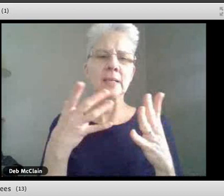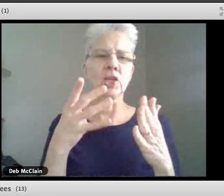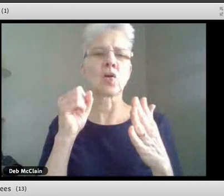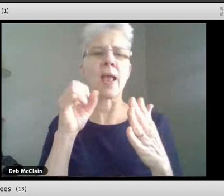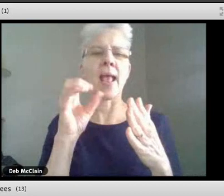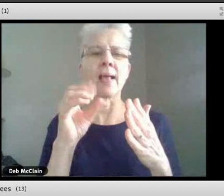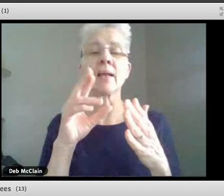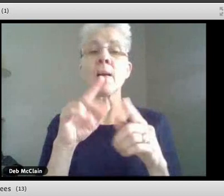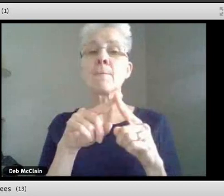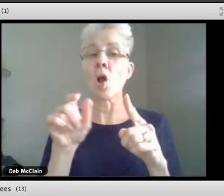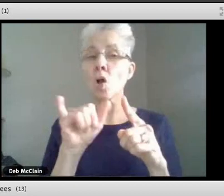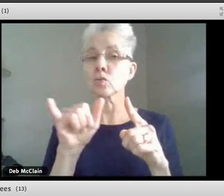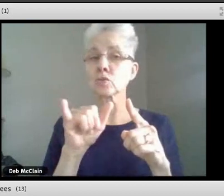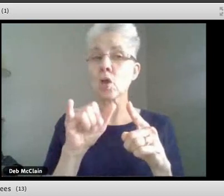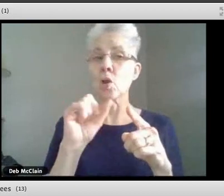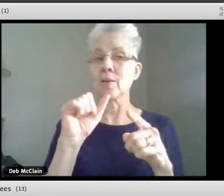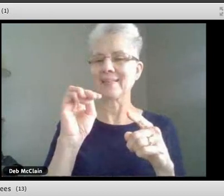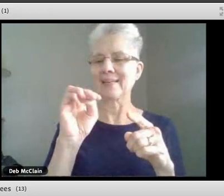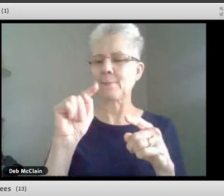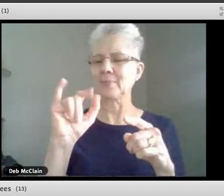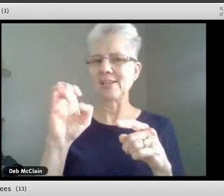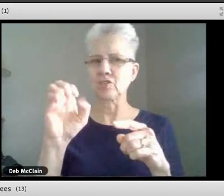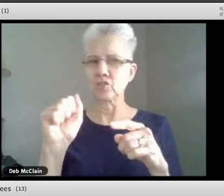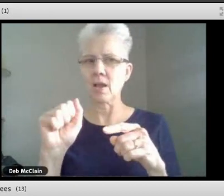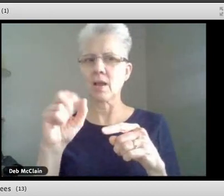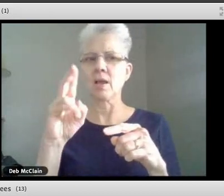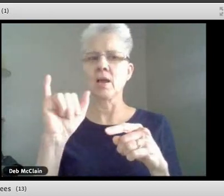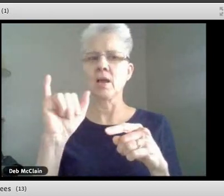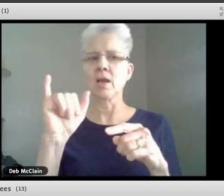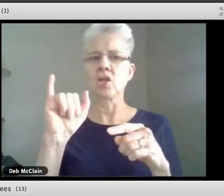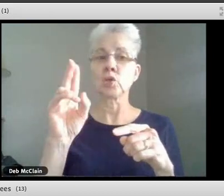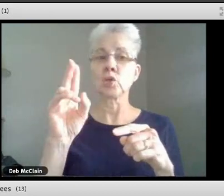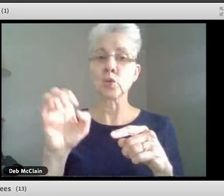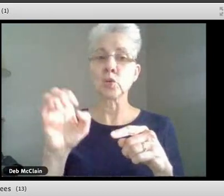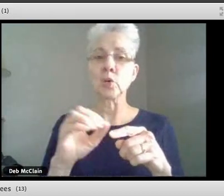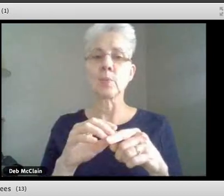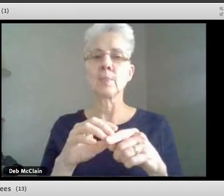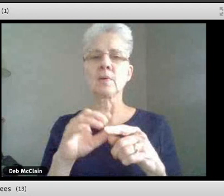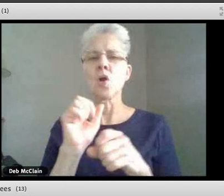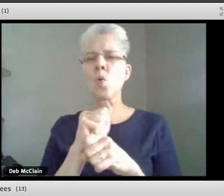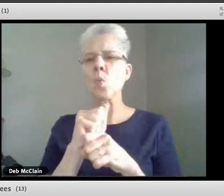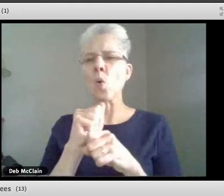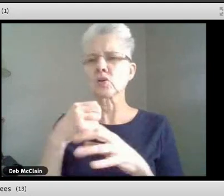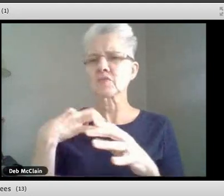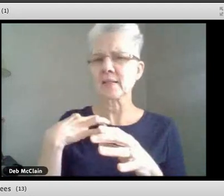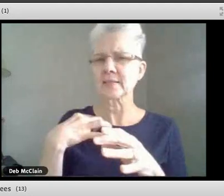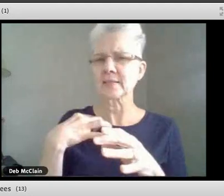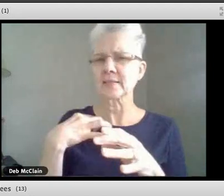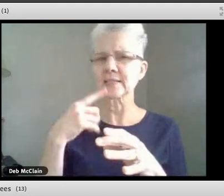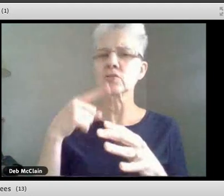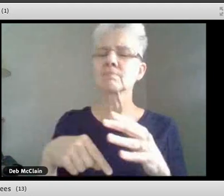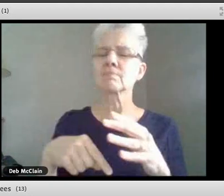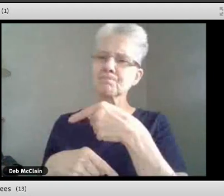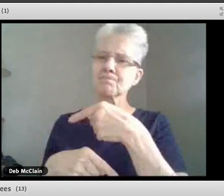You can look at different apps for captioning. So really quickly because we're running out of time, but I just want to talk to you really quickly.